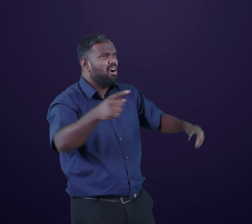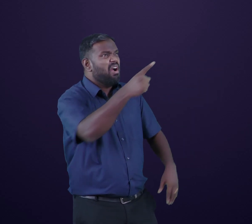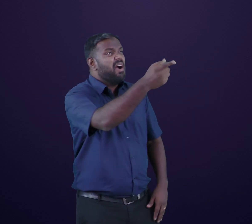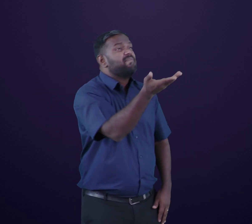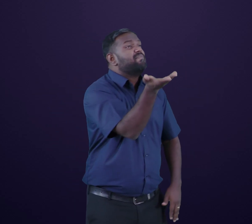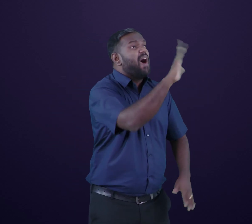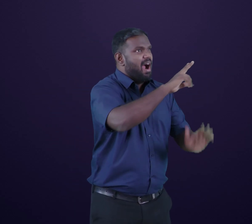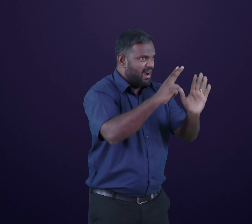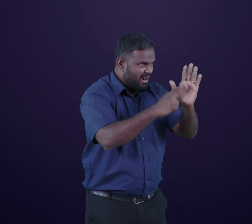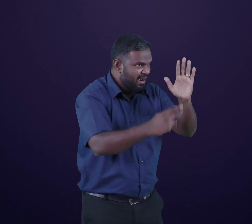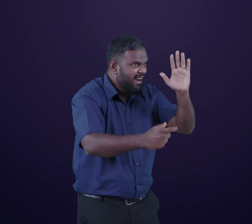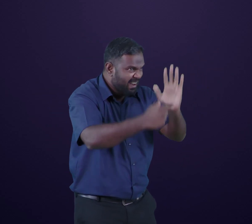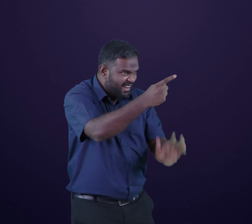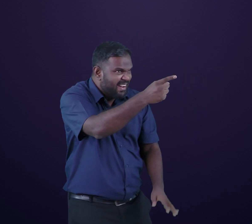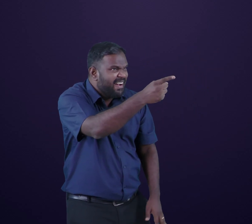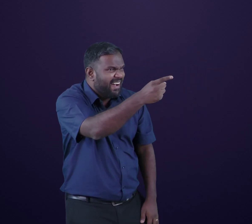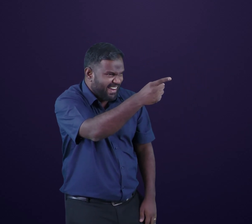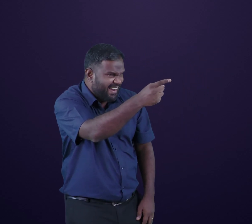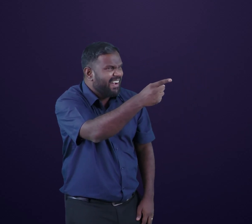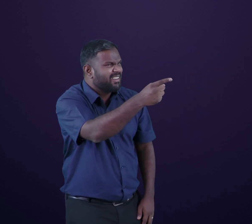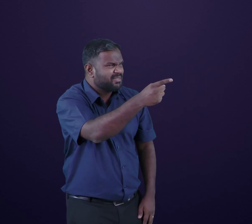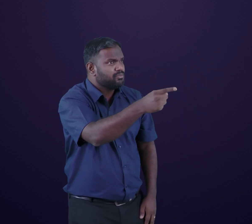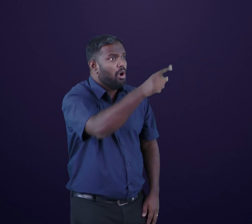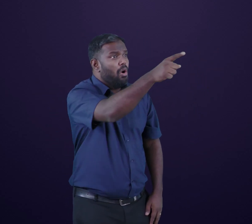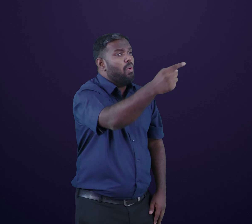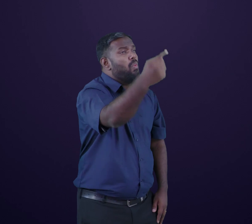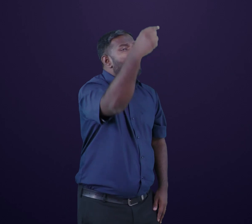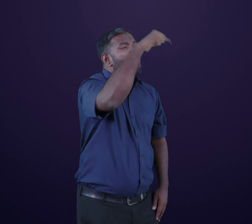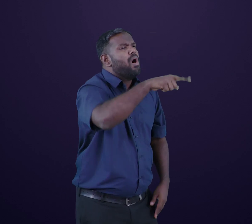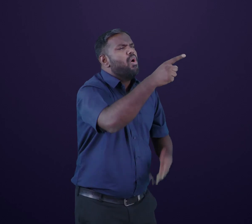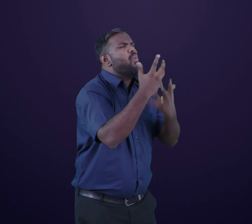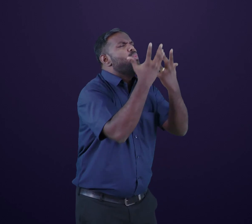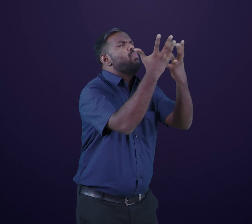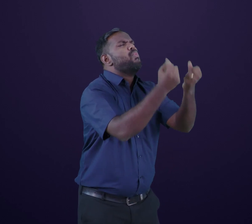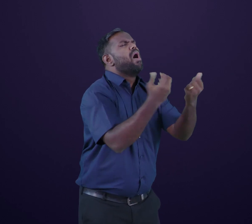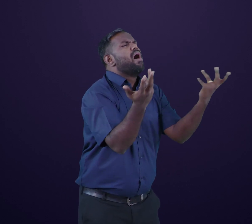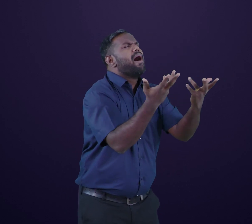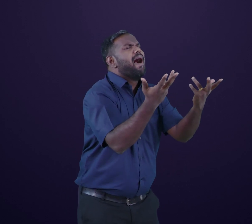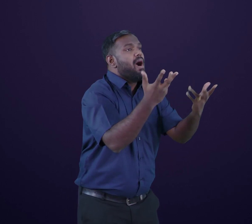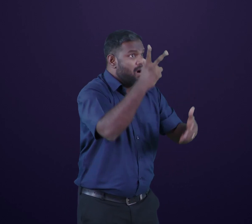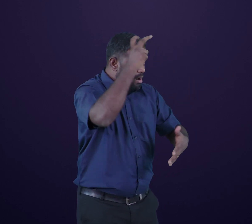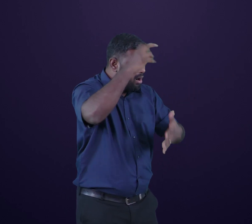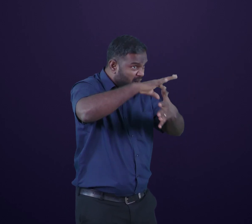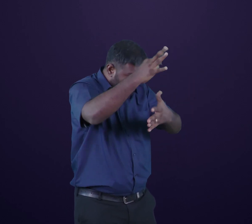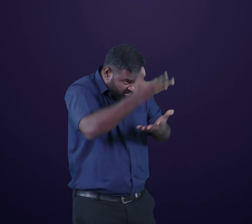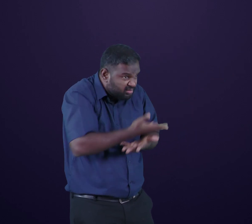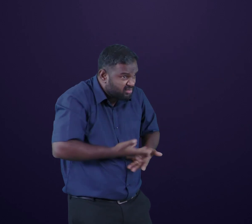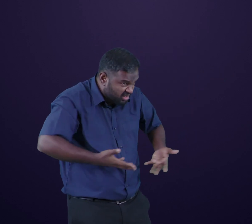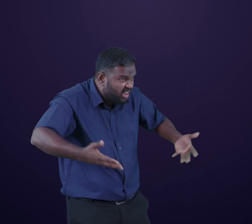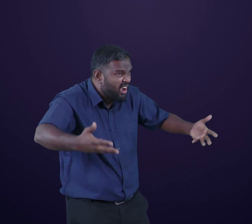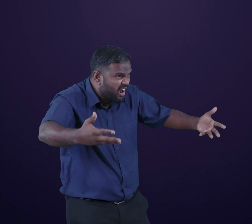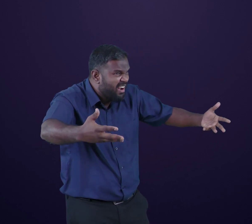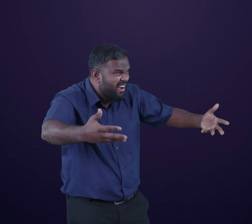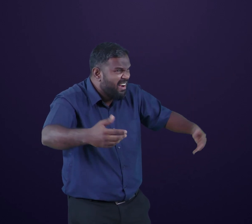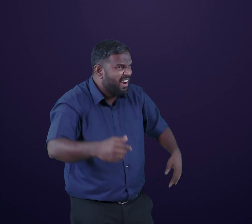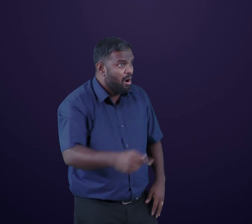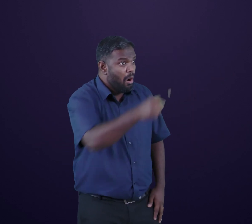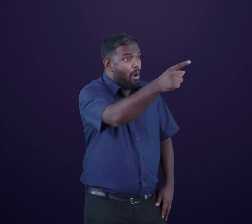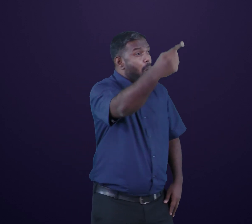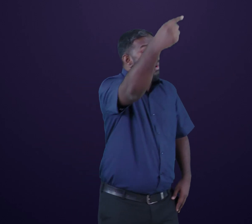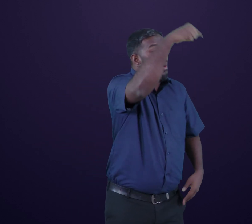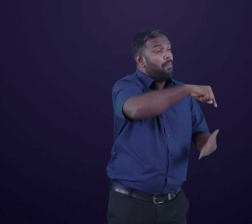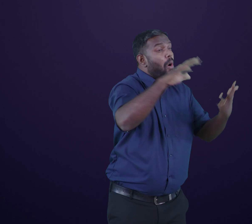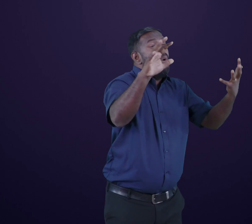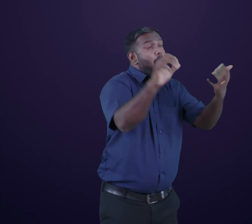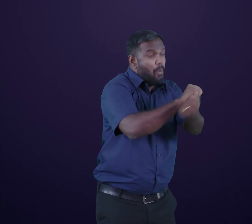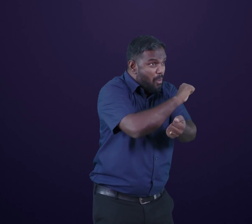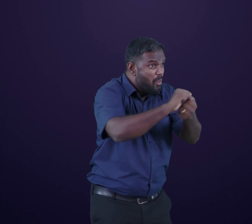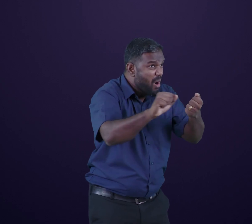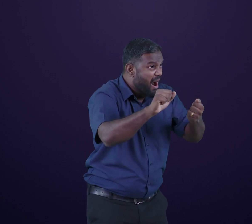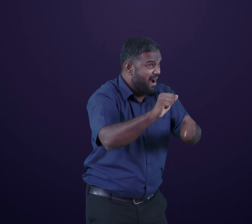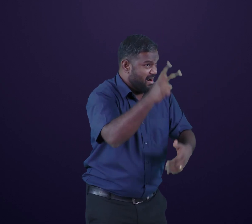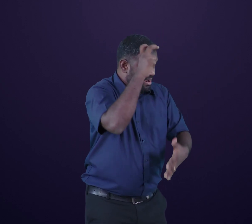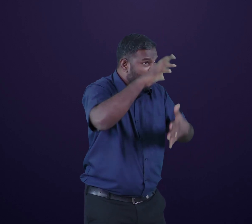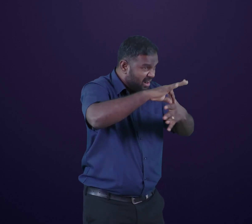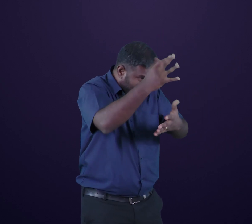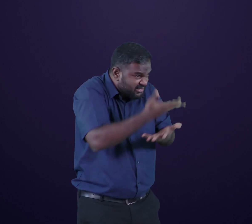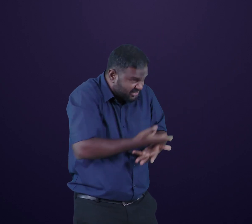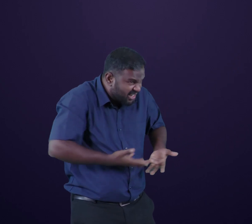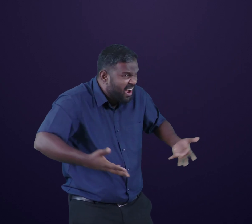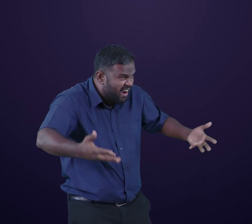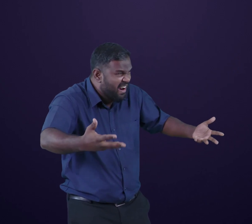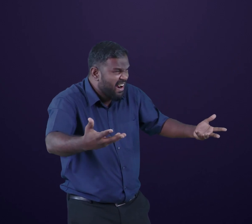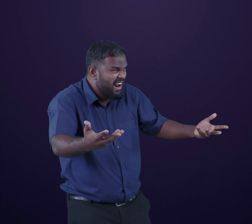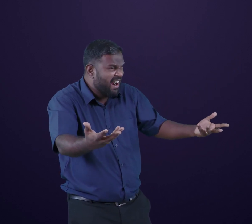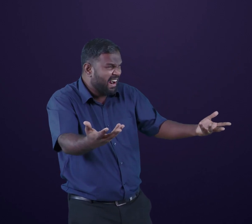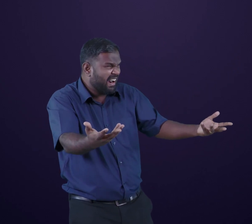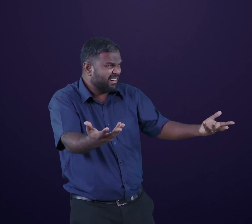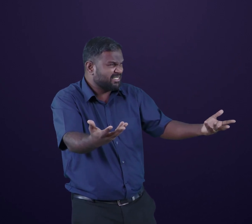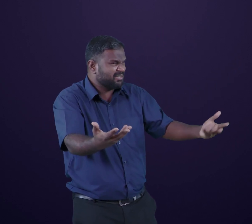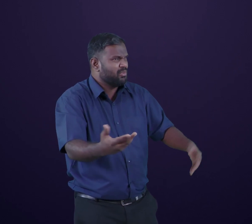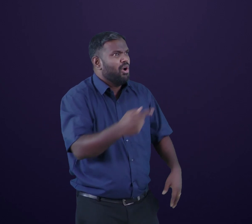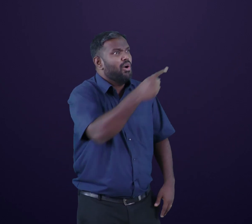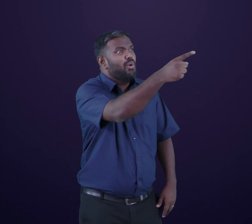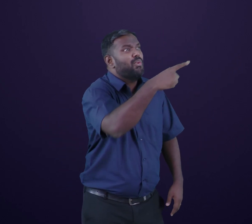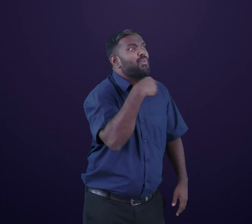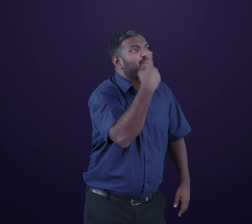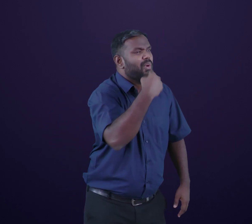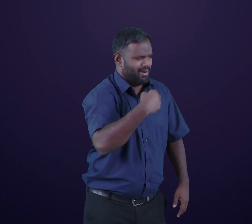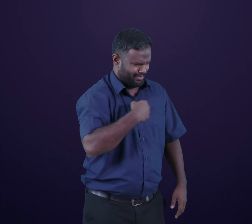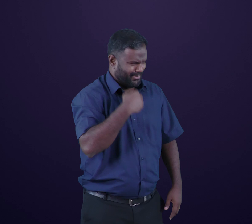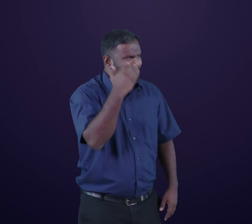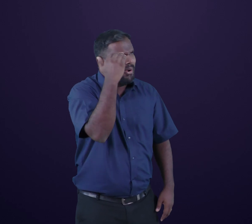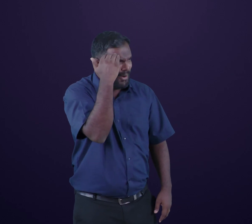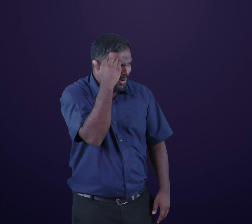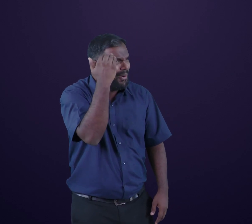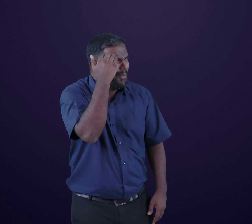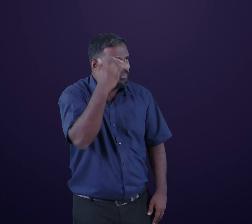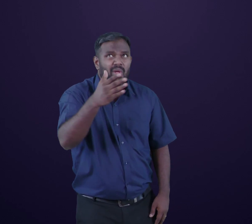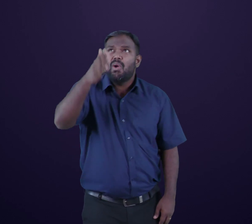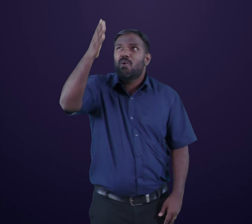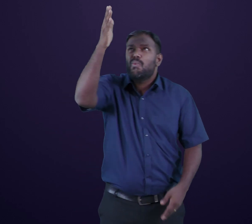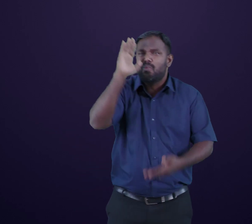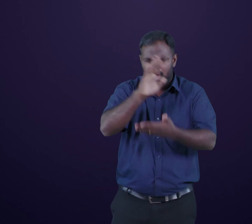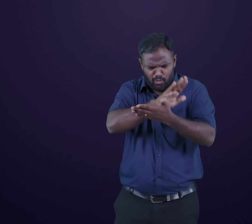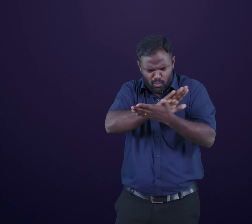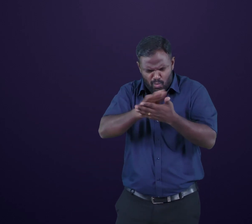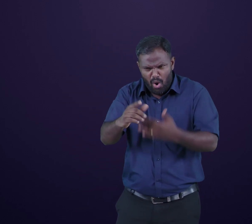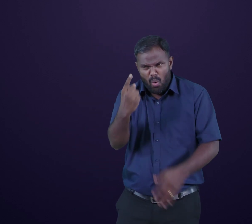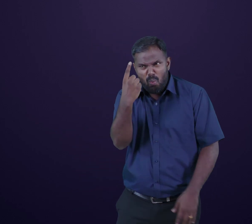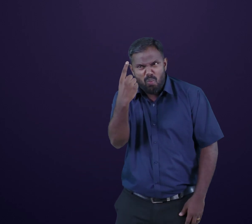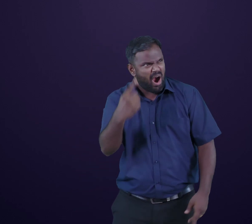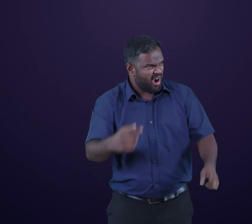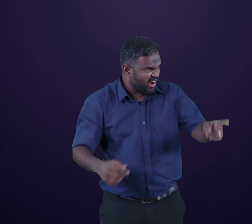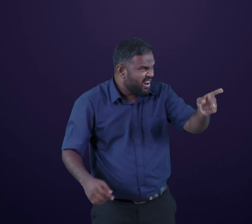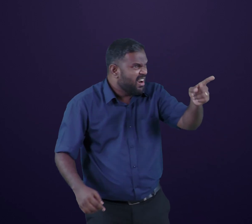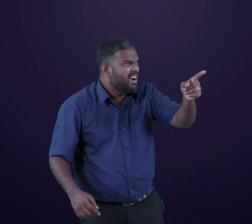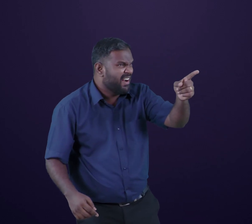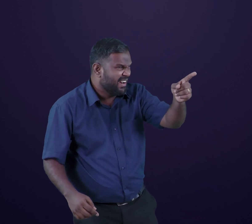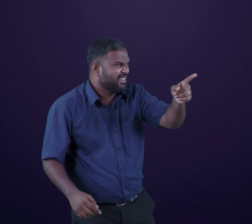“Jesus of Nazareth! What do you want with us? Did you come here to destroy us? I know who you are—God’s Holy One!”